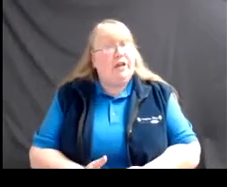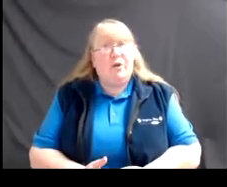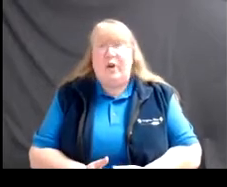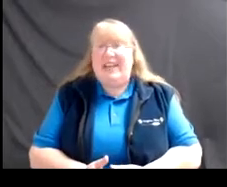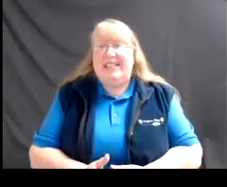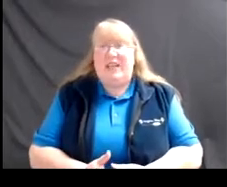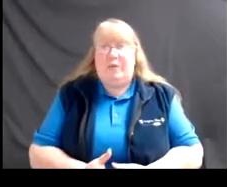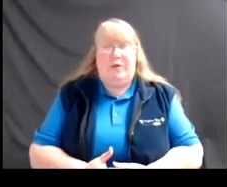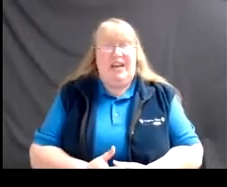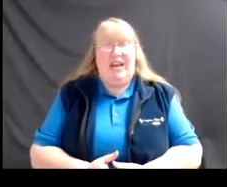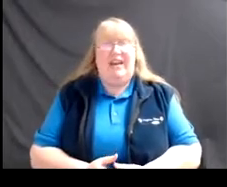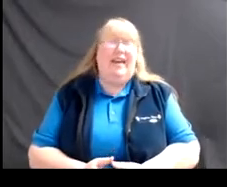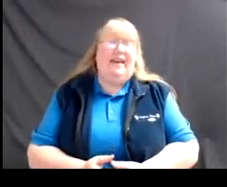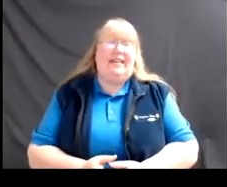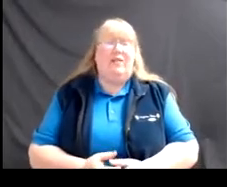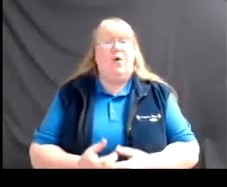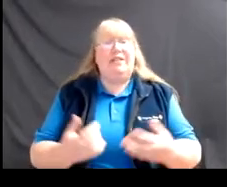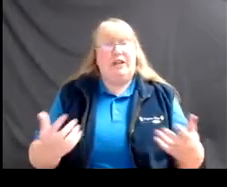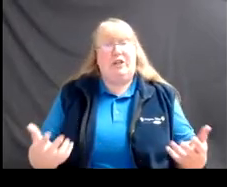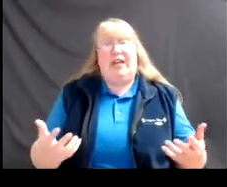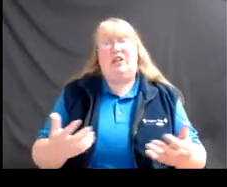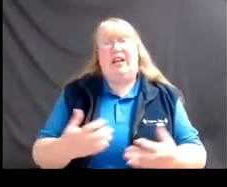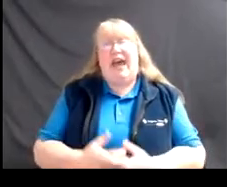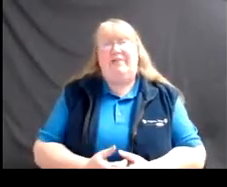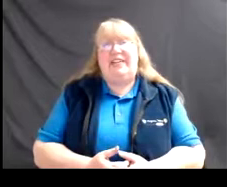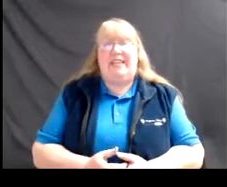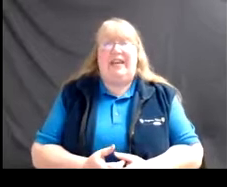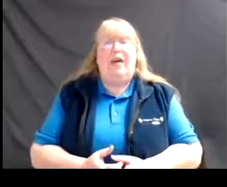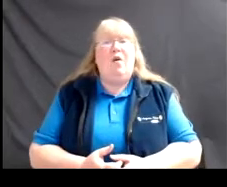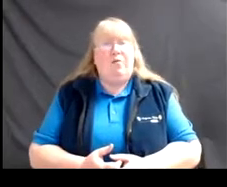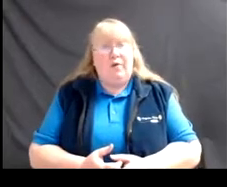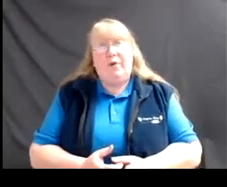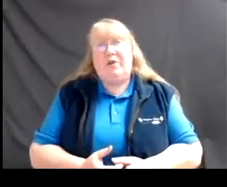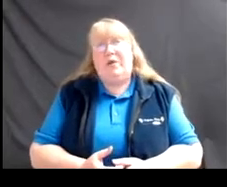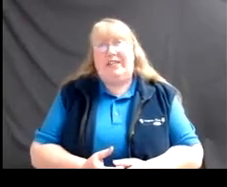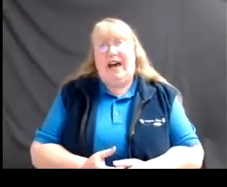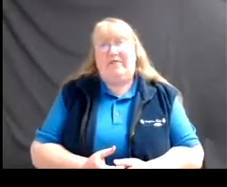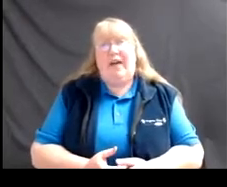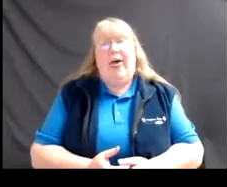screenings in the community. And then of course education and advocacy for folks who are deaf,